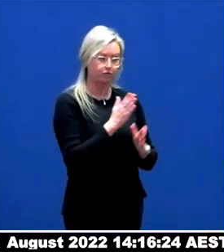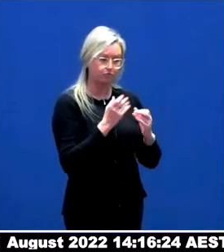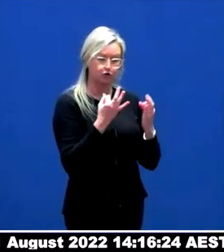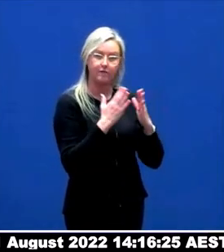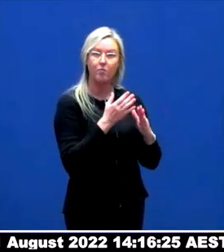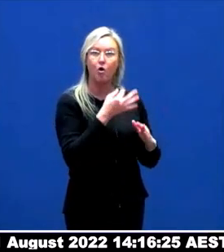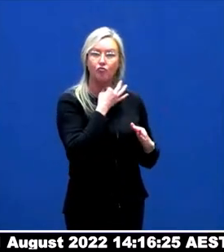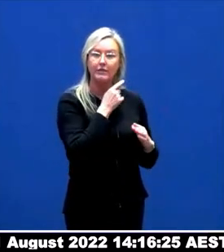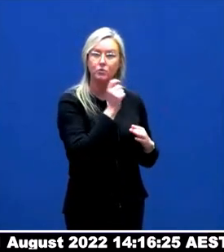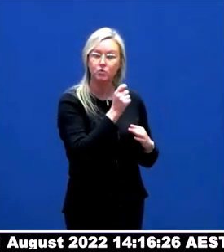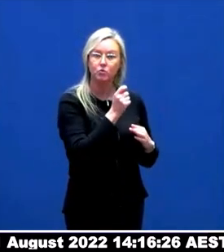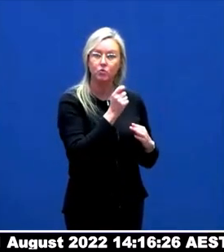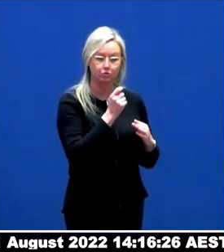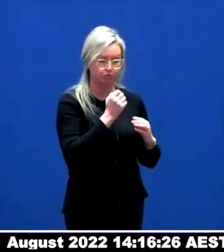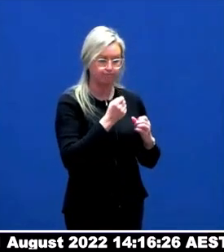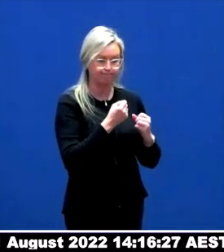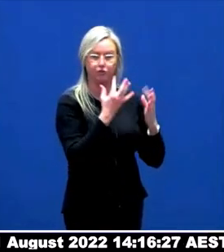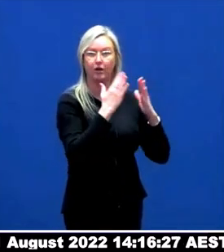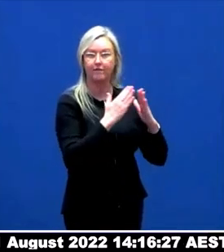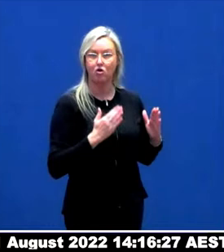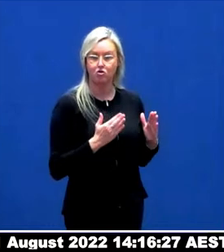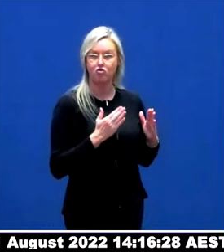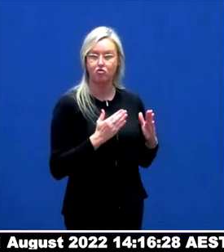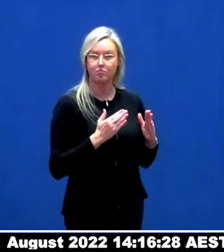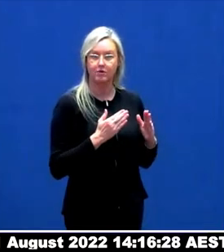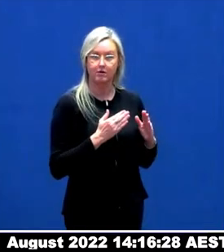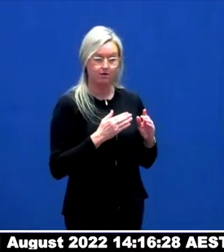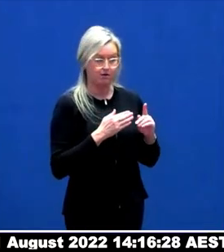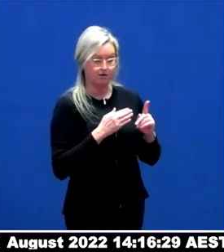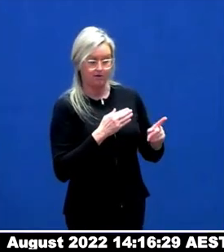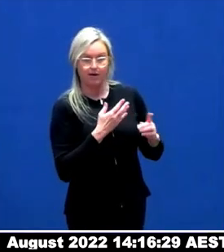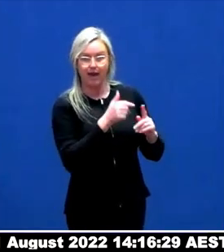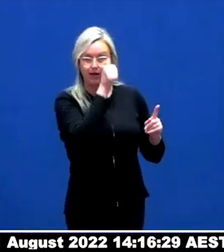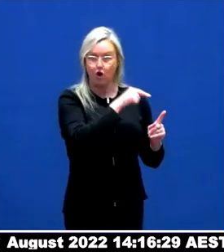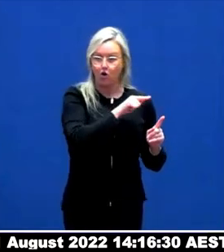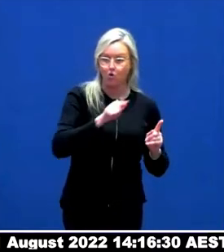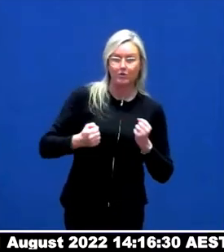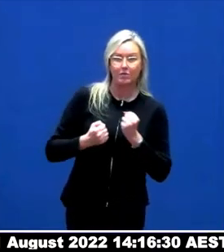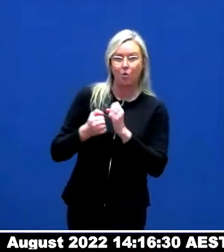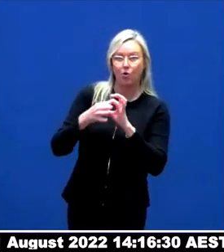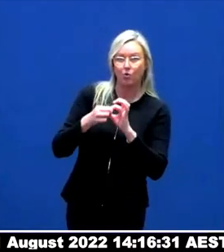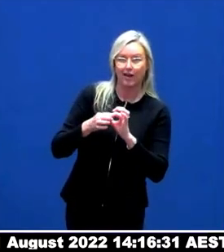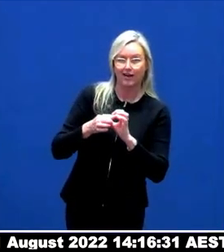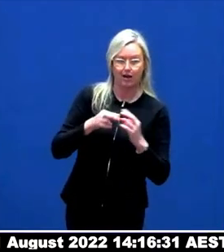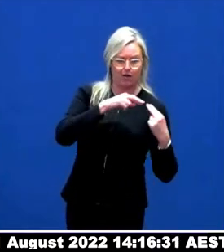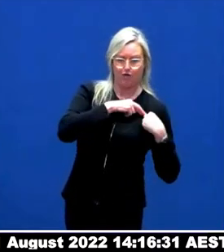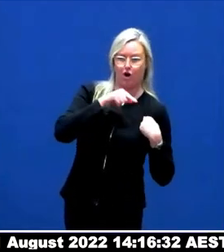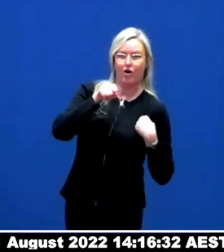support will depend largely on the skill, knowledge and pro-activity of their support coordinator? LISA SHORT: Yes.